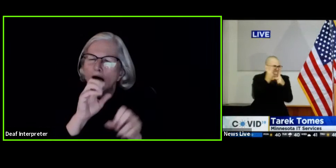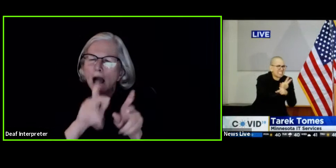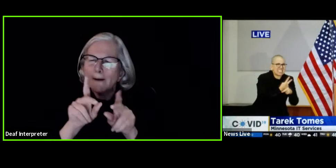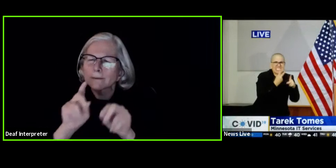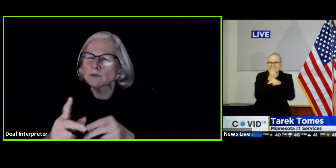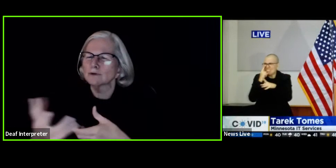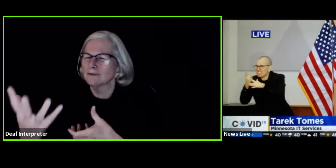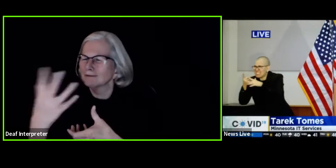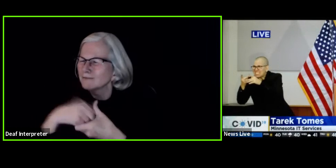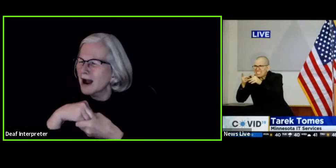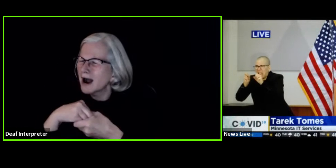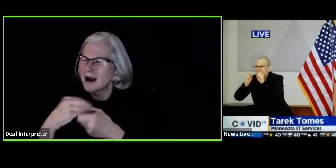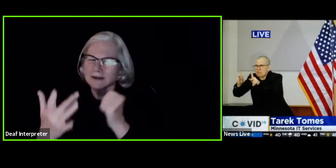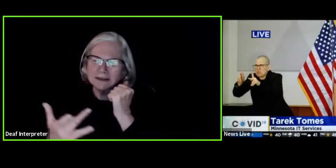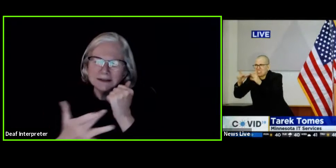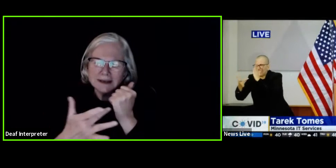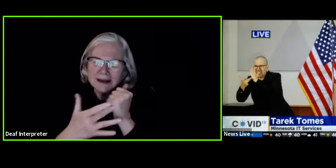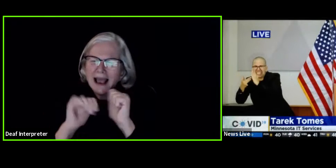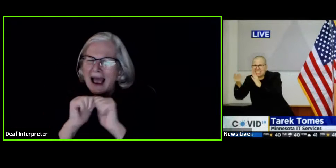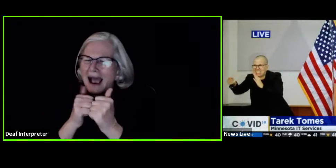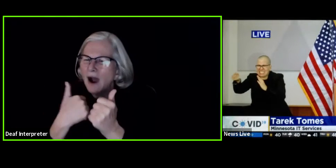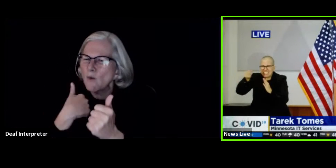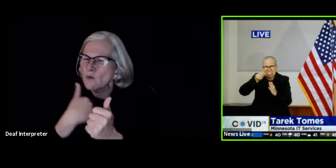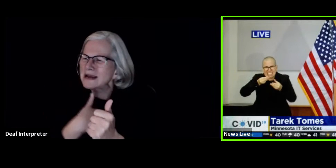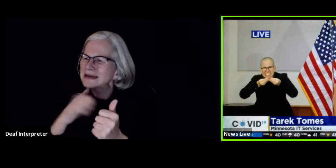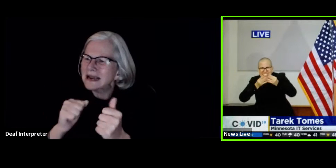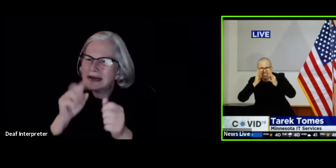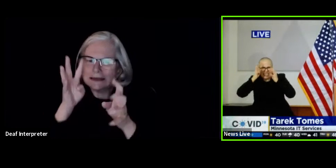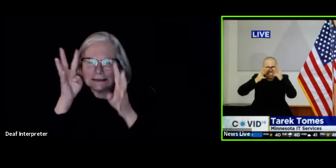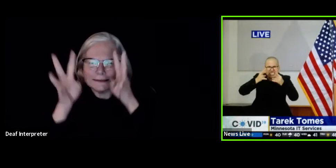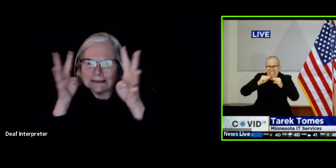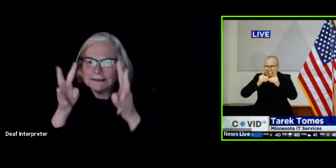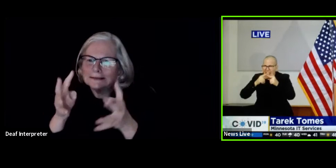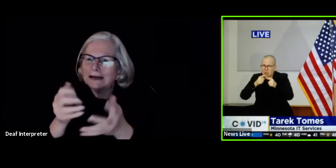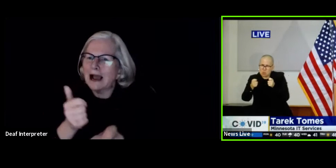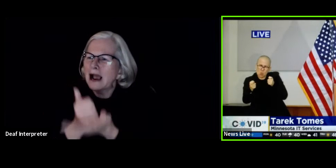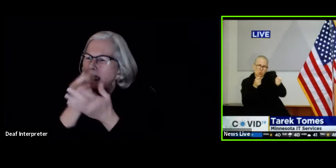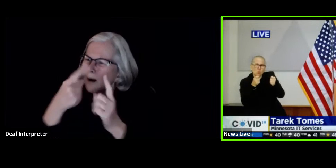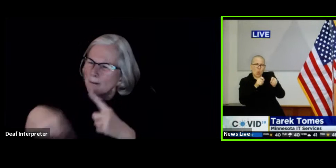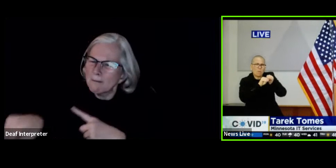THAT CAN PLAY TO ASSIST. HOW CAN WE USE INVIT YAIIVE TECHNOLOGY TO HELP EVERYONE?